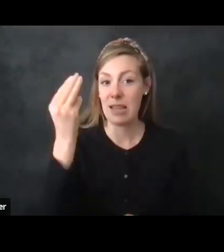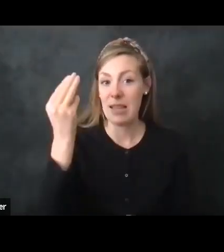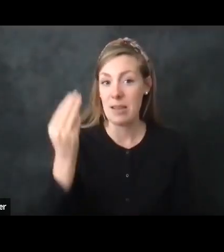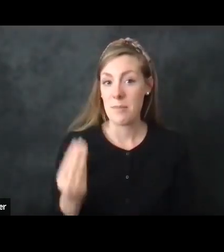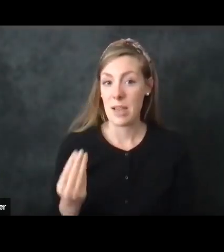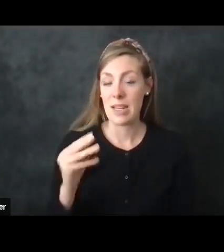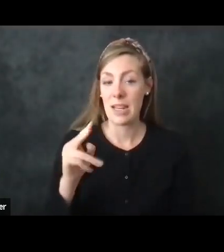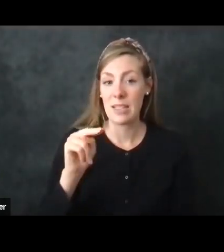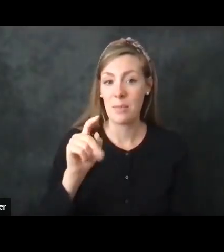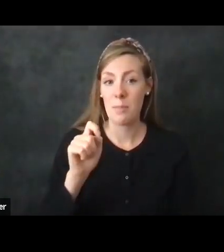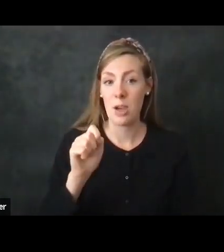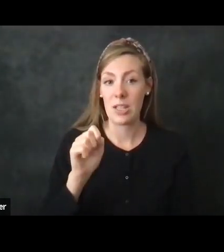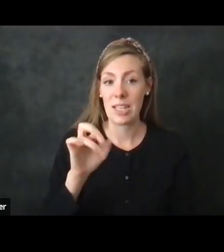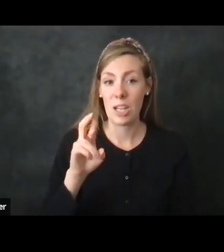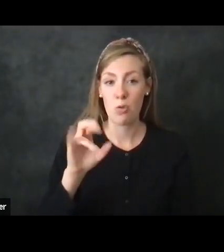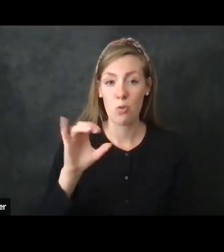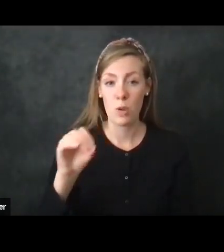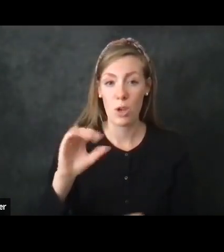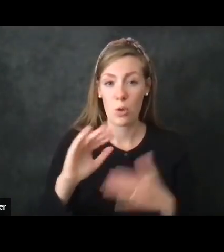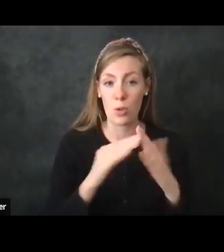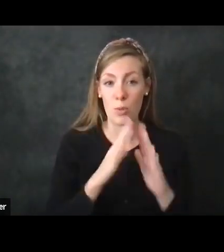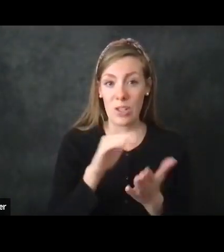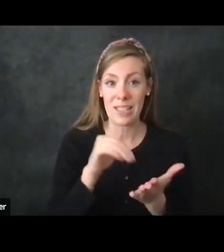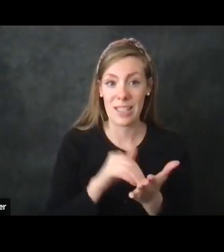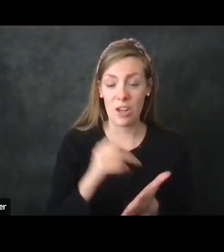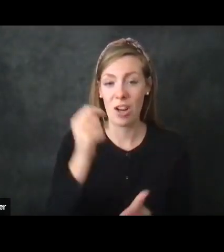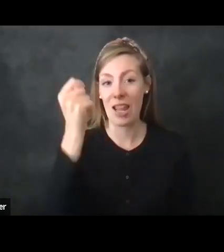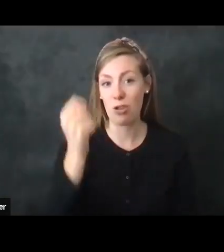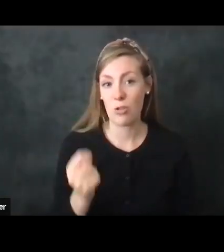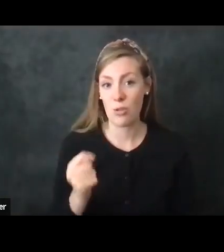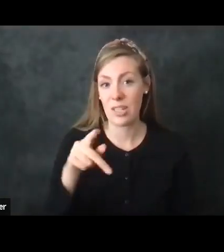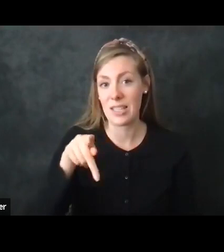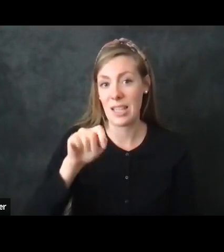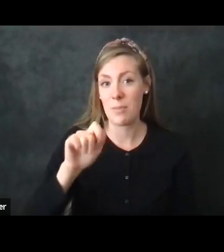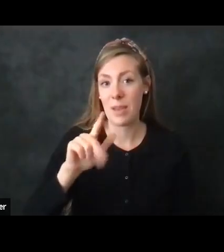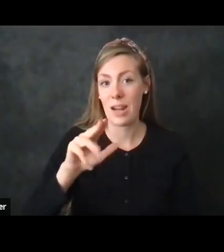Community Center and Tuesdays at Paloma Valley Baptist Church.